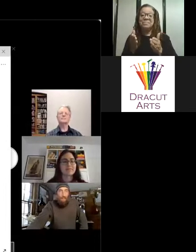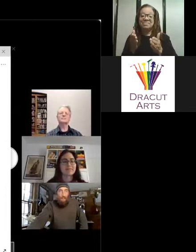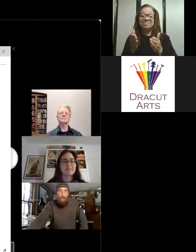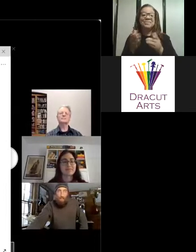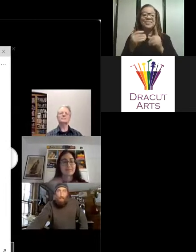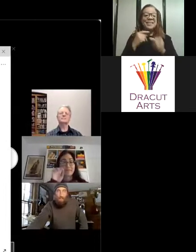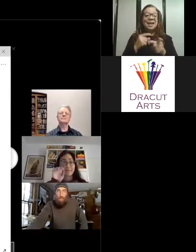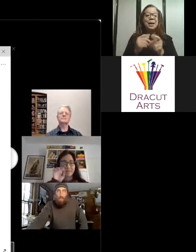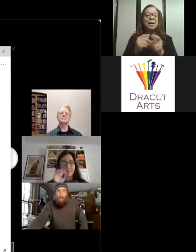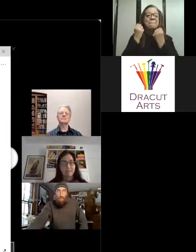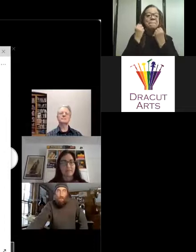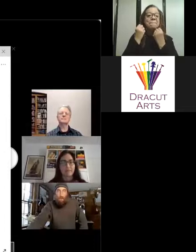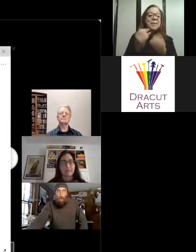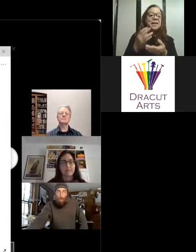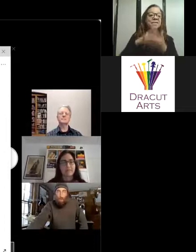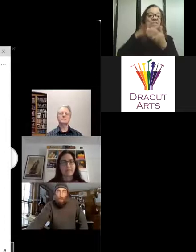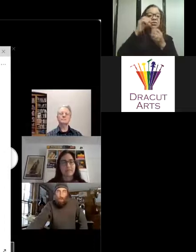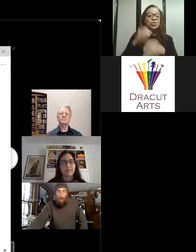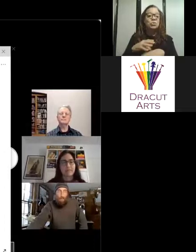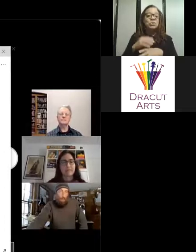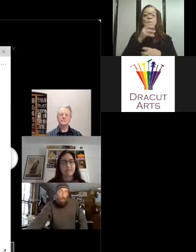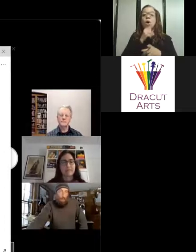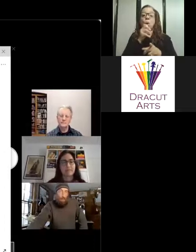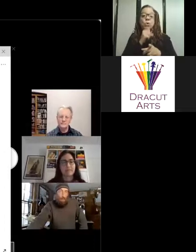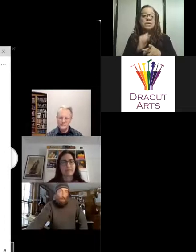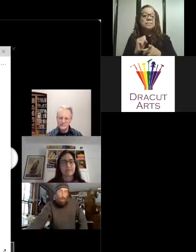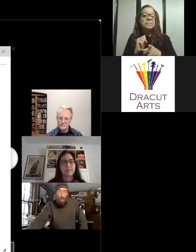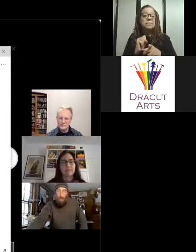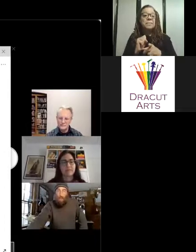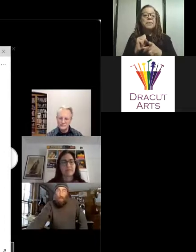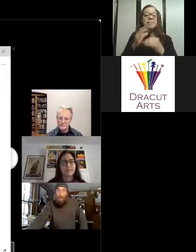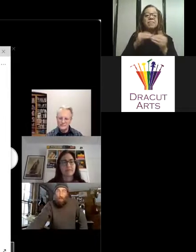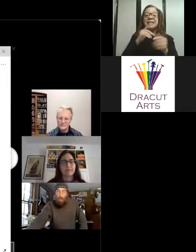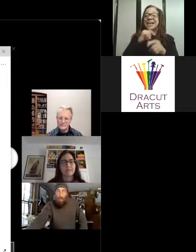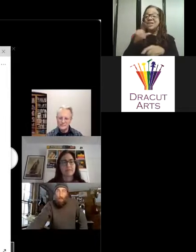scholars"-- the students in the school, "were older older than 20 years old and larger